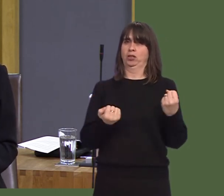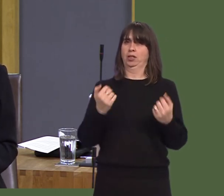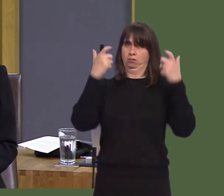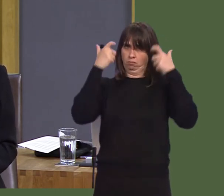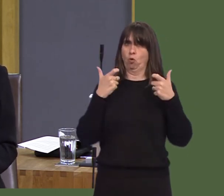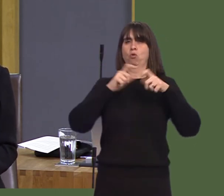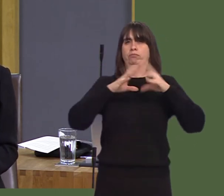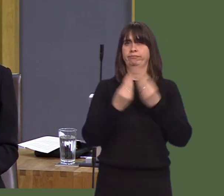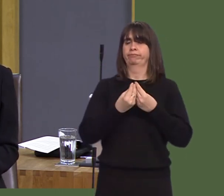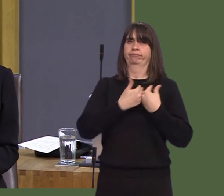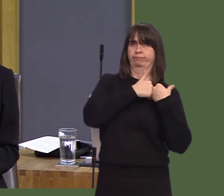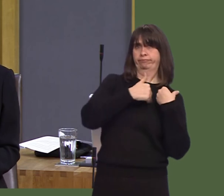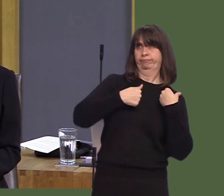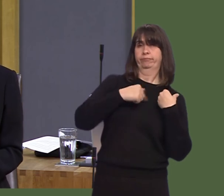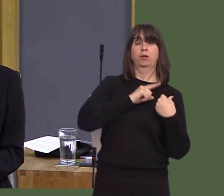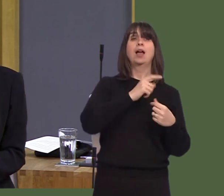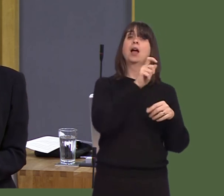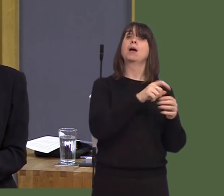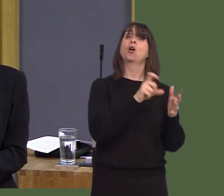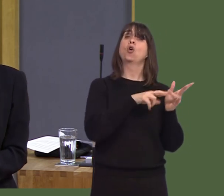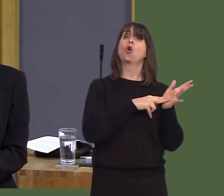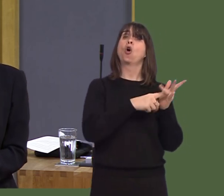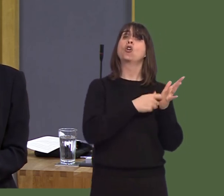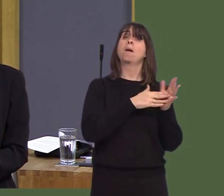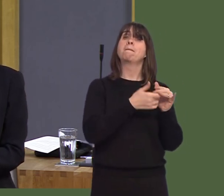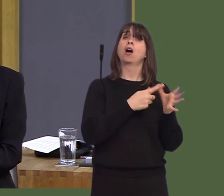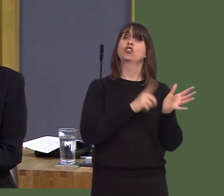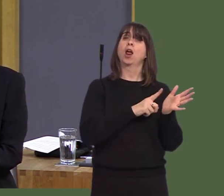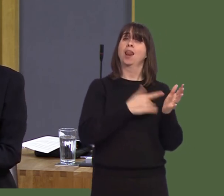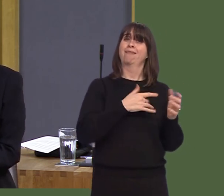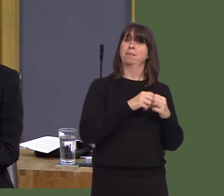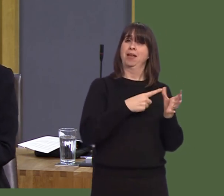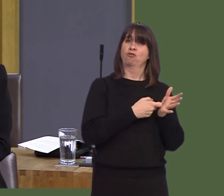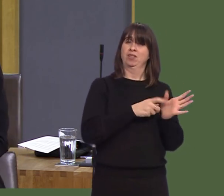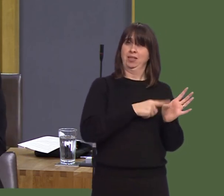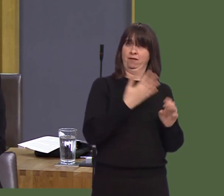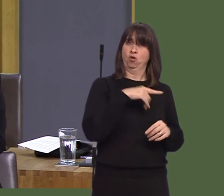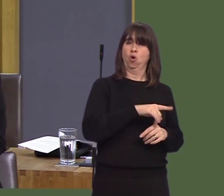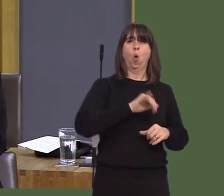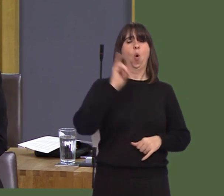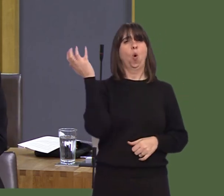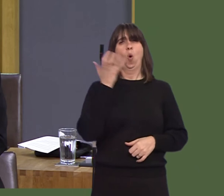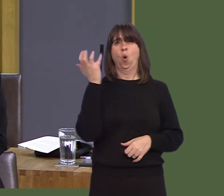The Welsh Labour Government has a direct responsibility for the state of the health service in Wales.